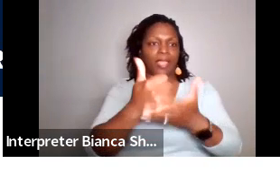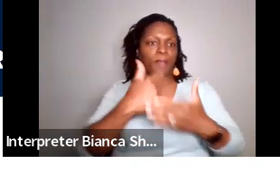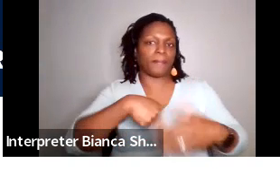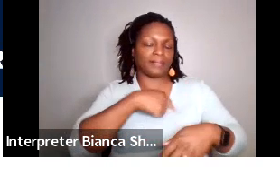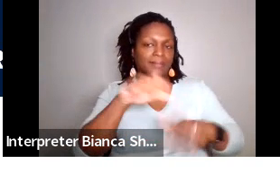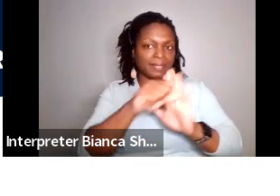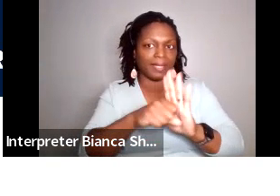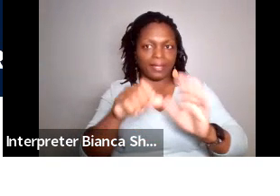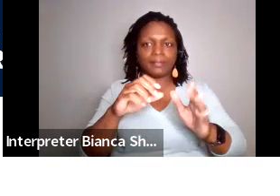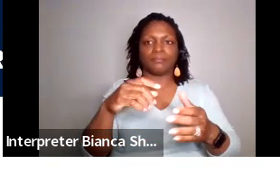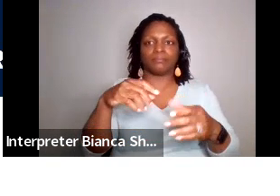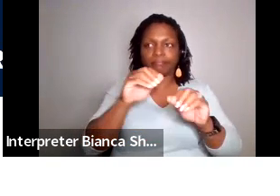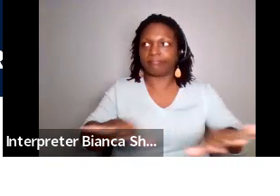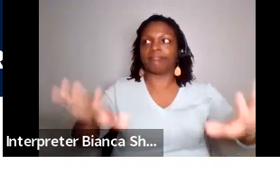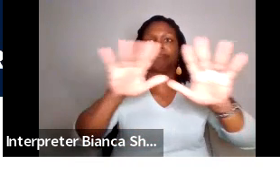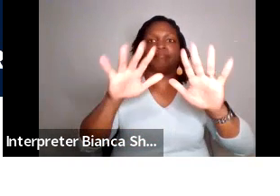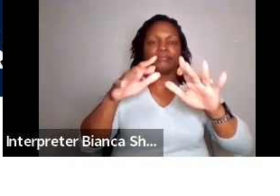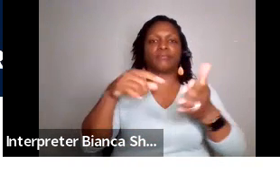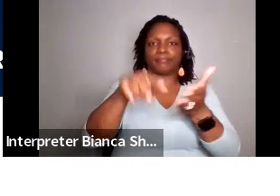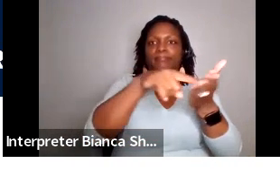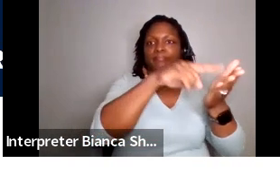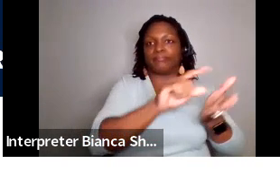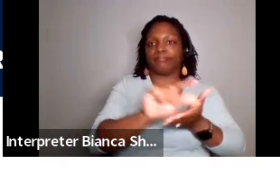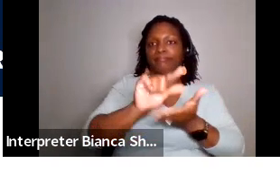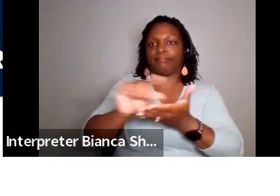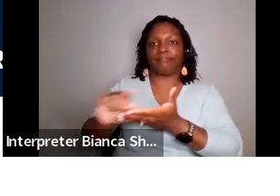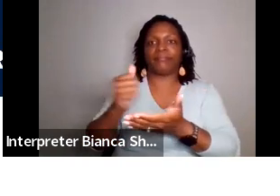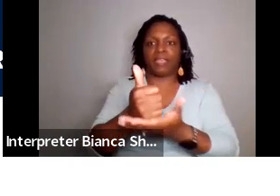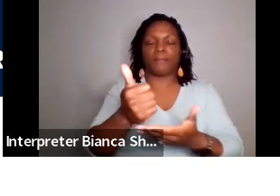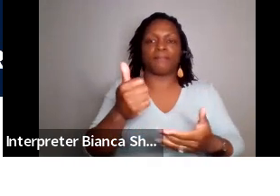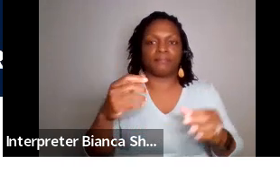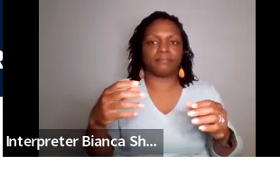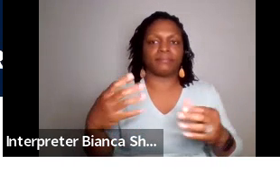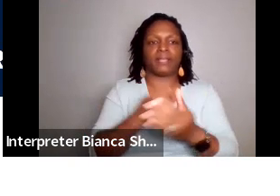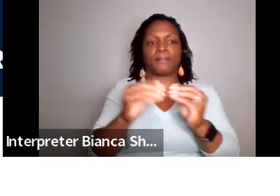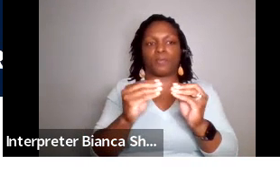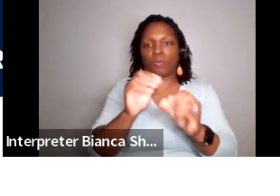we're also on top of those rating increases we're also doing bonuses for workers.